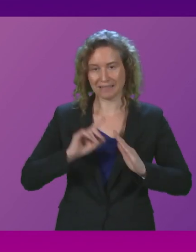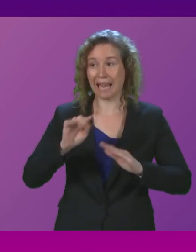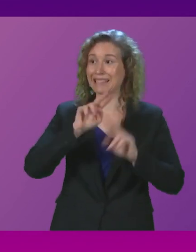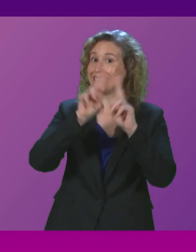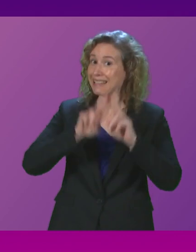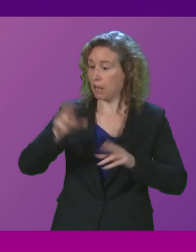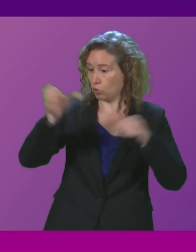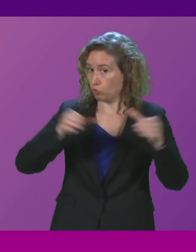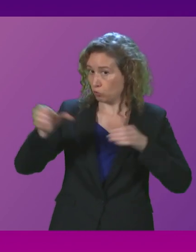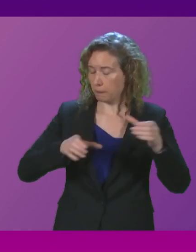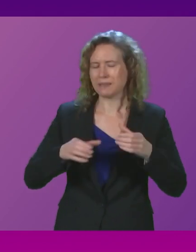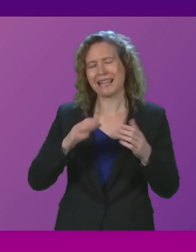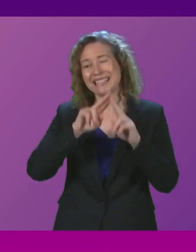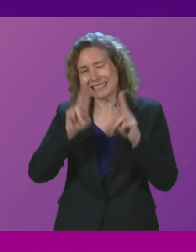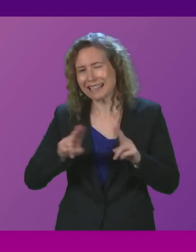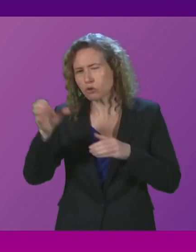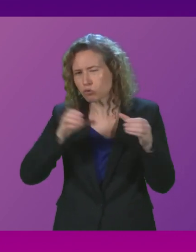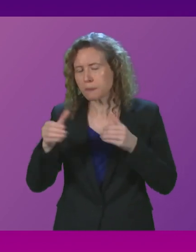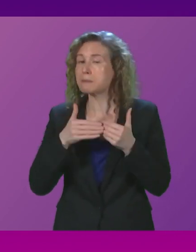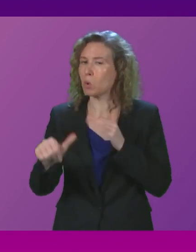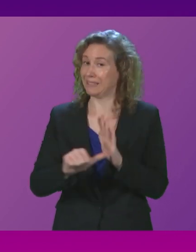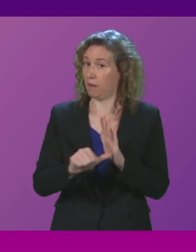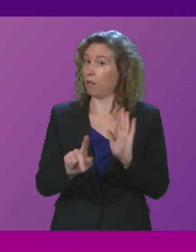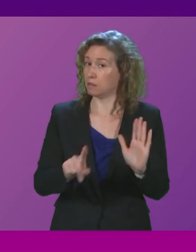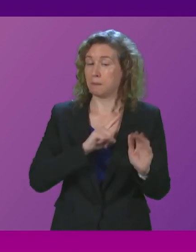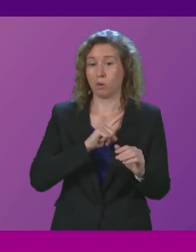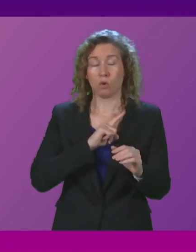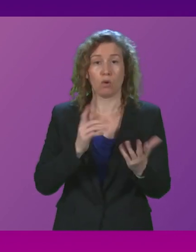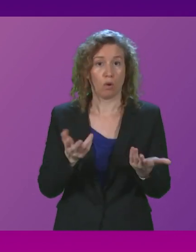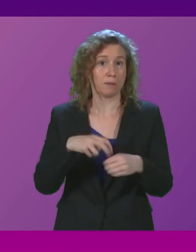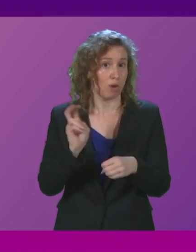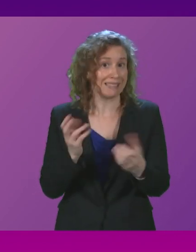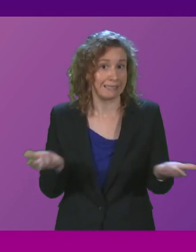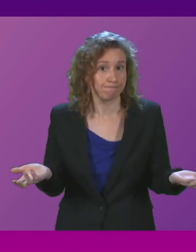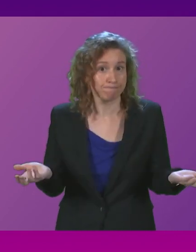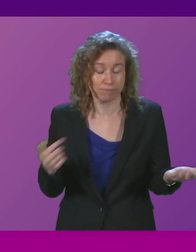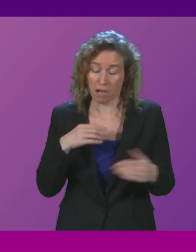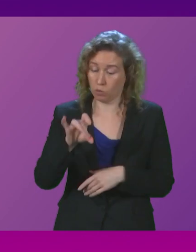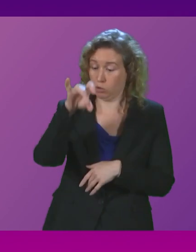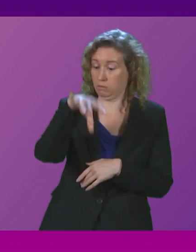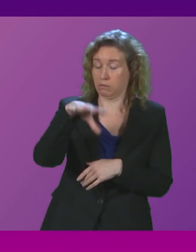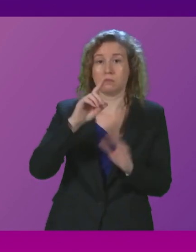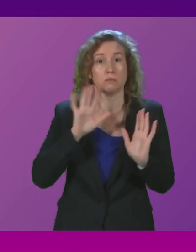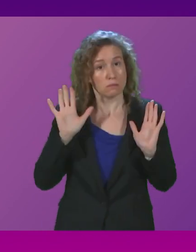Of course, international recruitment has been made significantly harder because of Brexit—I just put that on record.